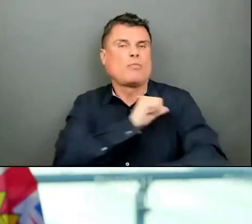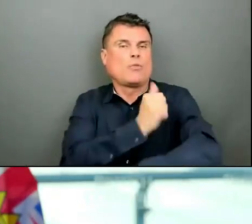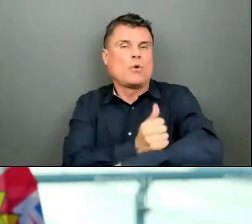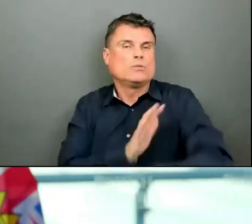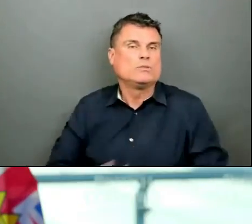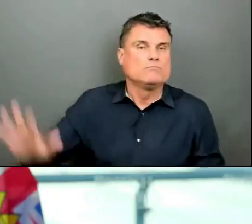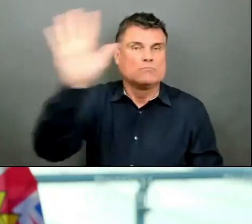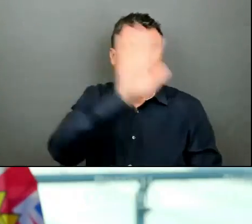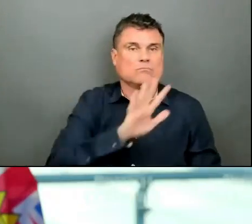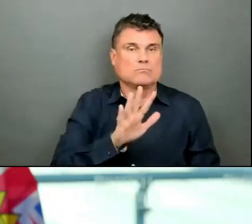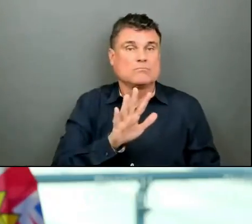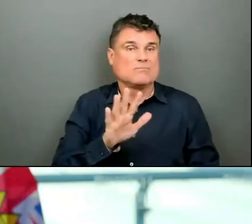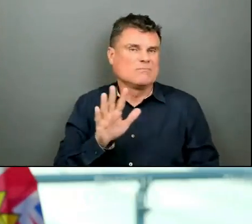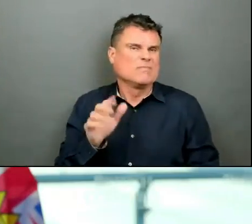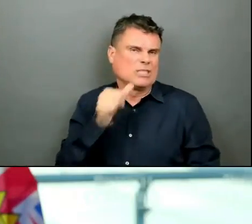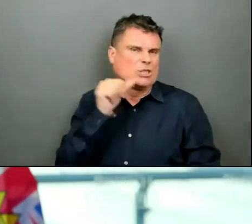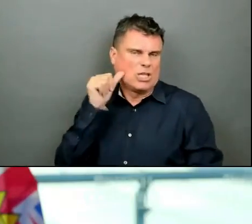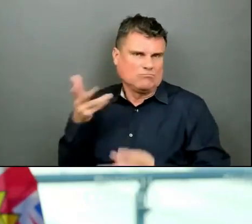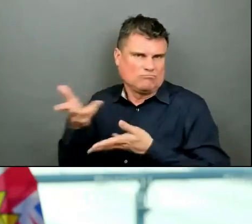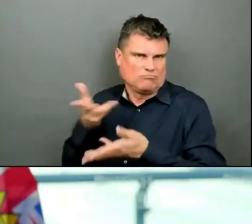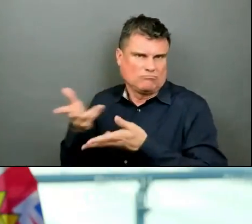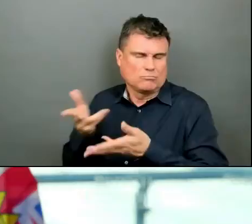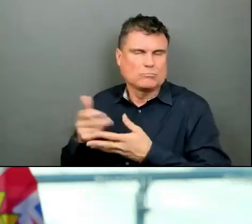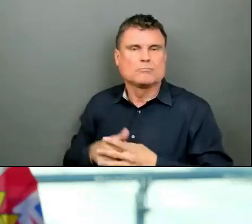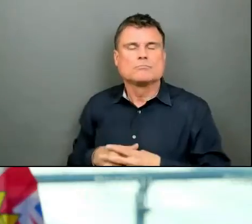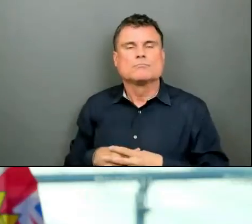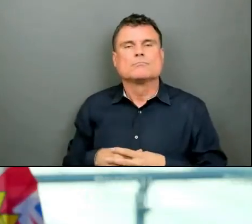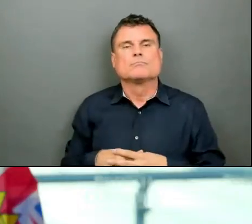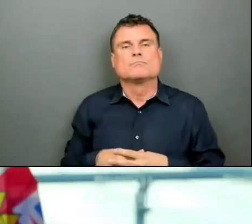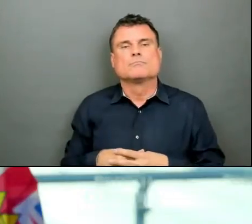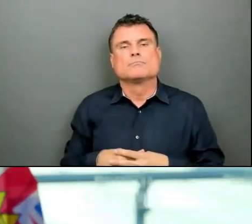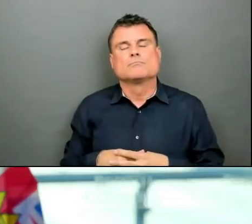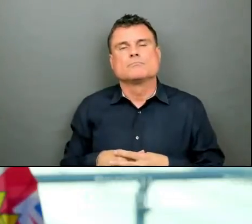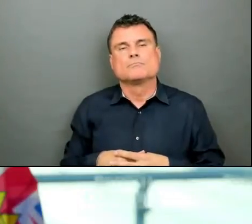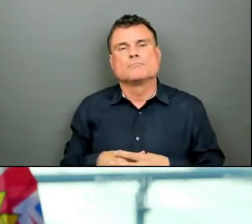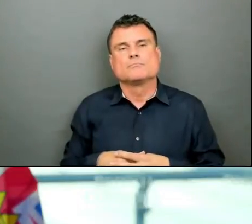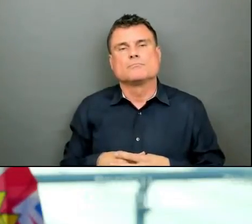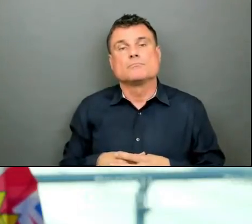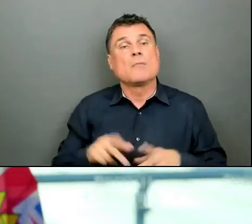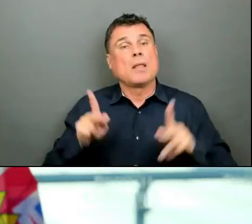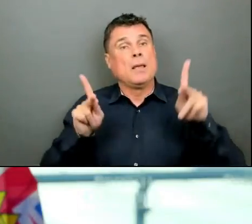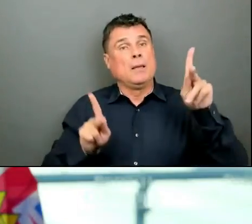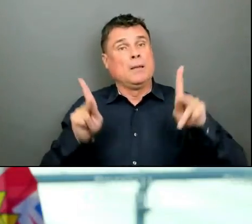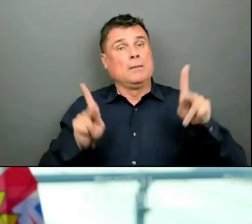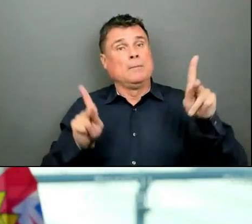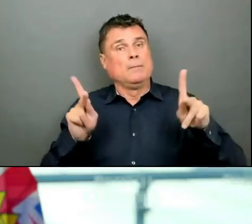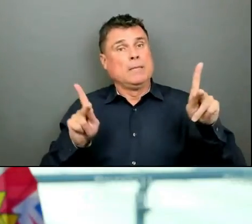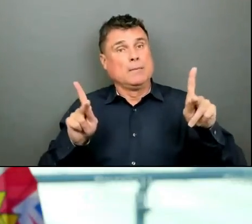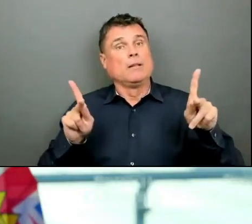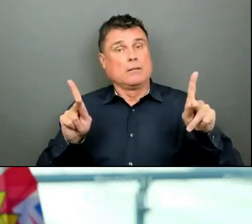yesterday too, is that people will come in with other conditions,